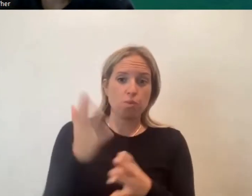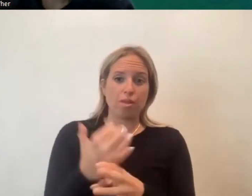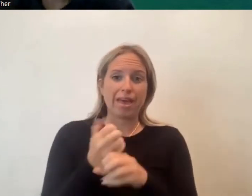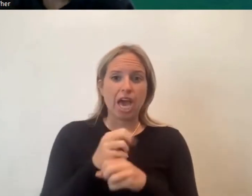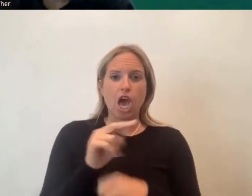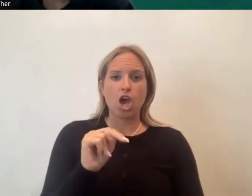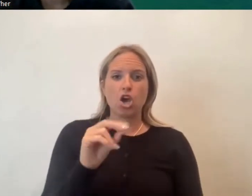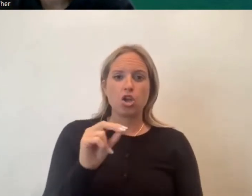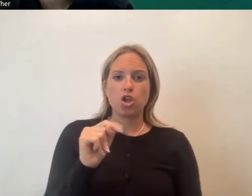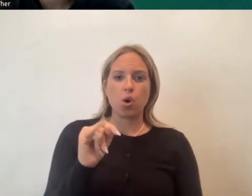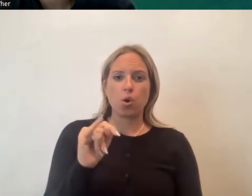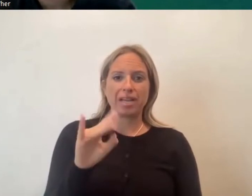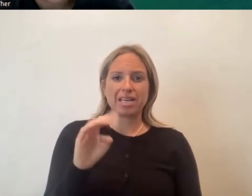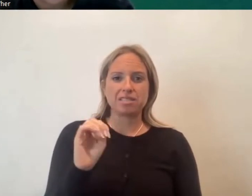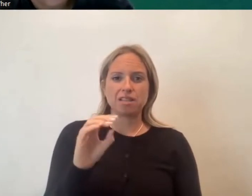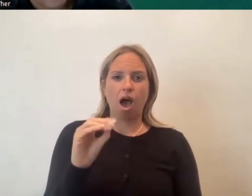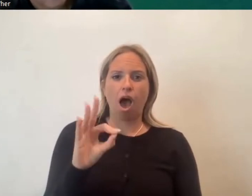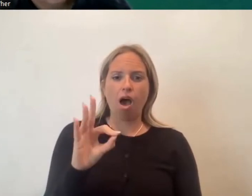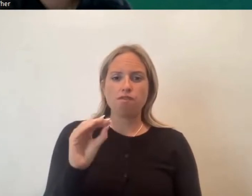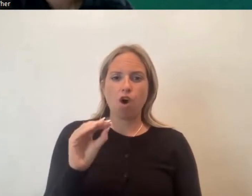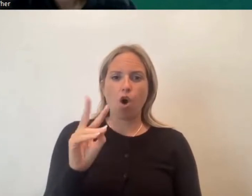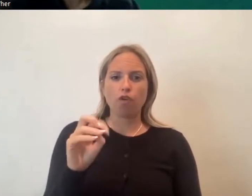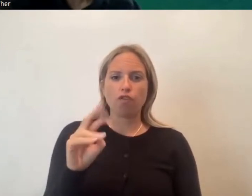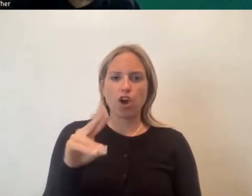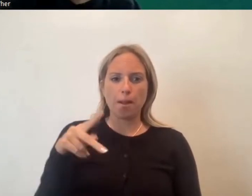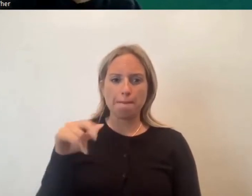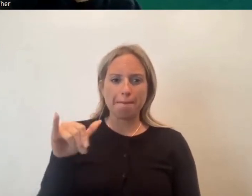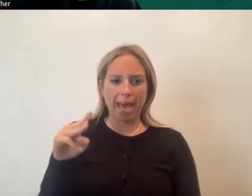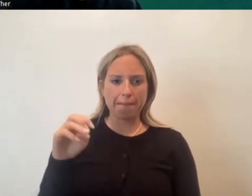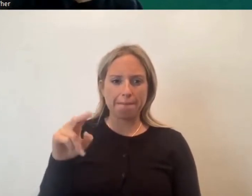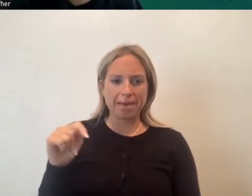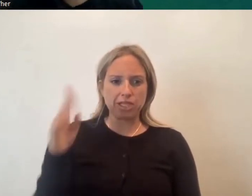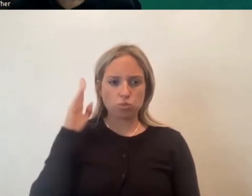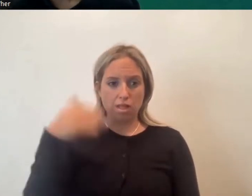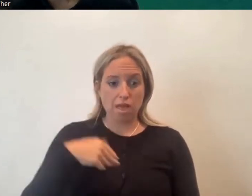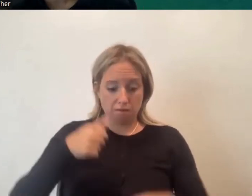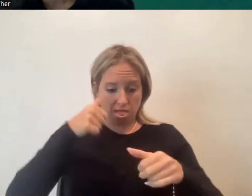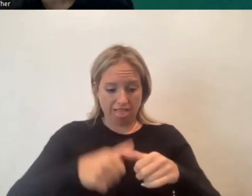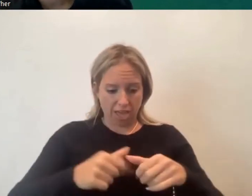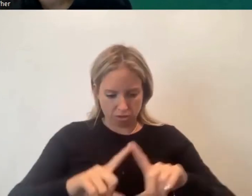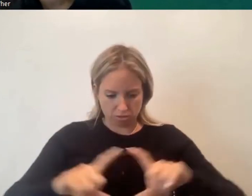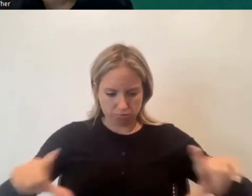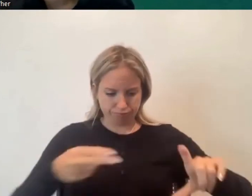It'll be a letter in the mail from Social Security that'll state how much you owe, why